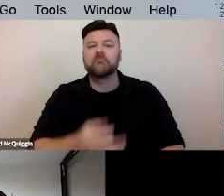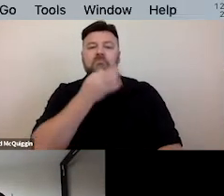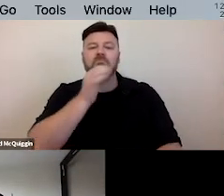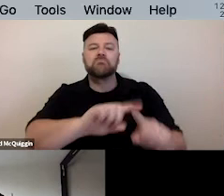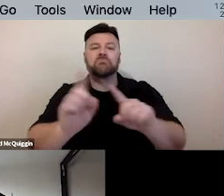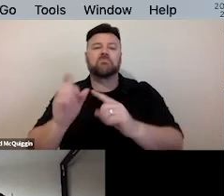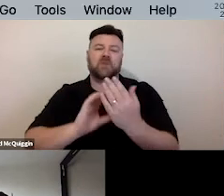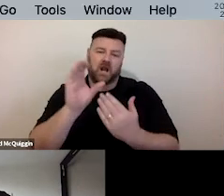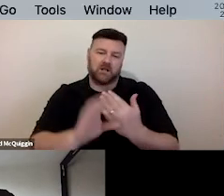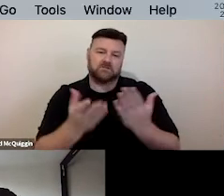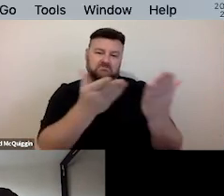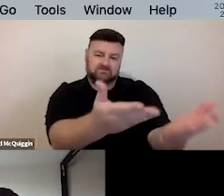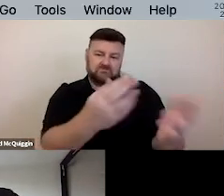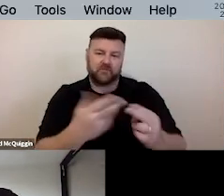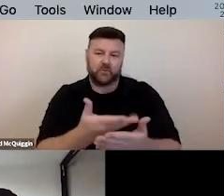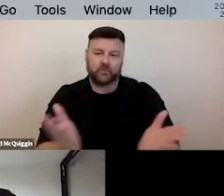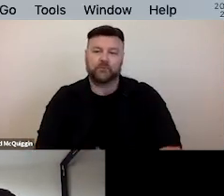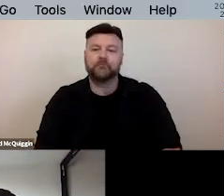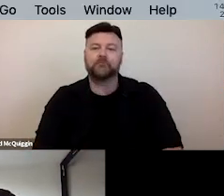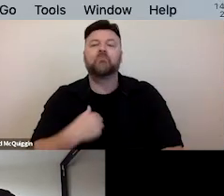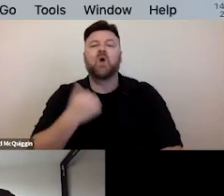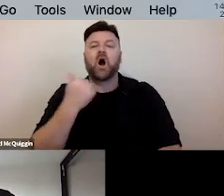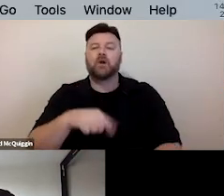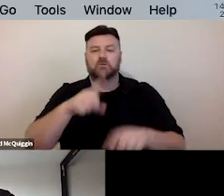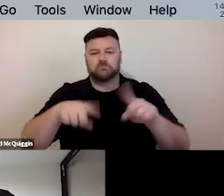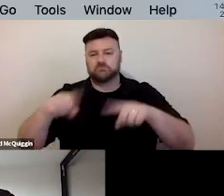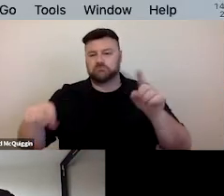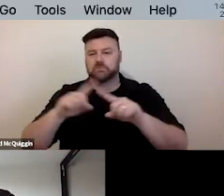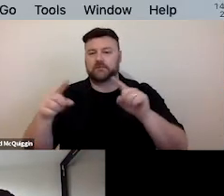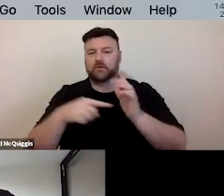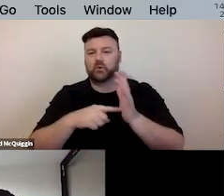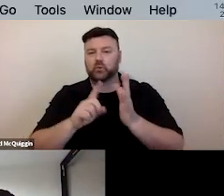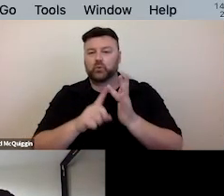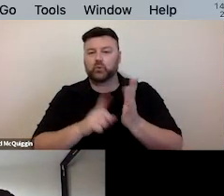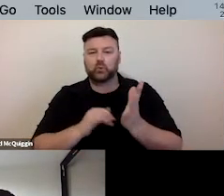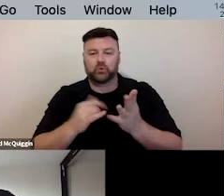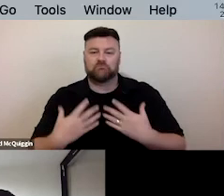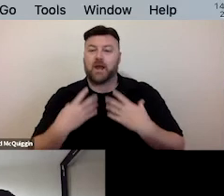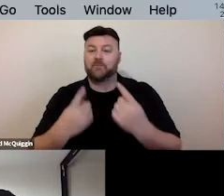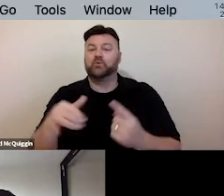I use a multitude of tools. They're not very